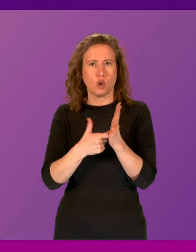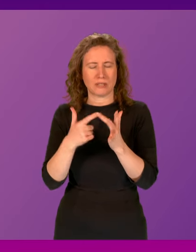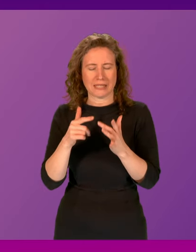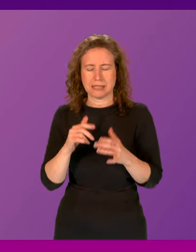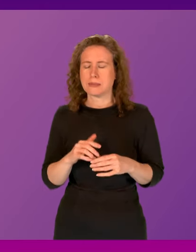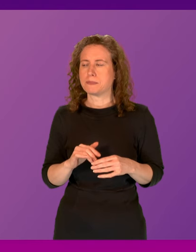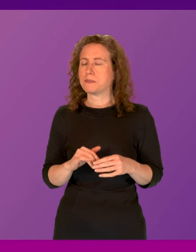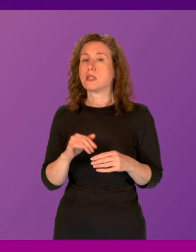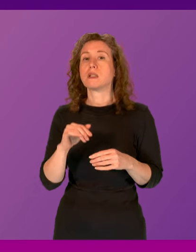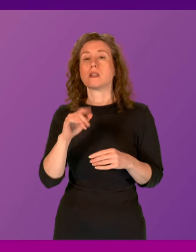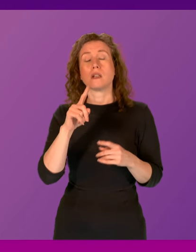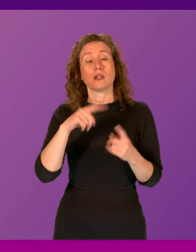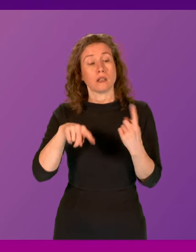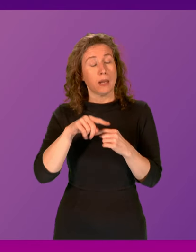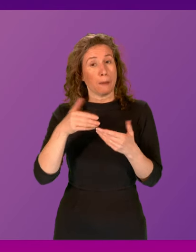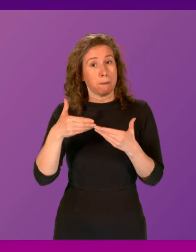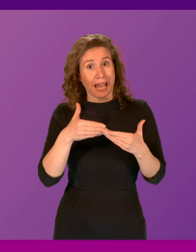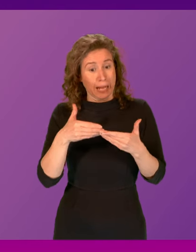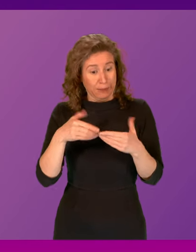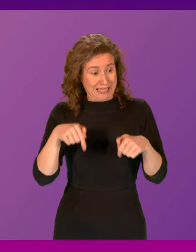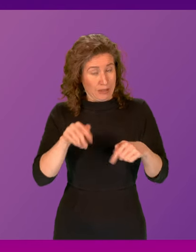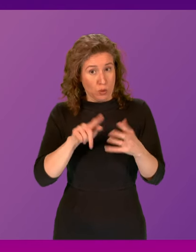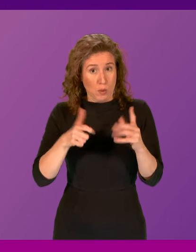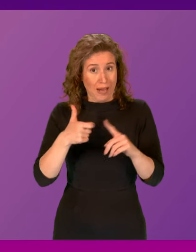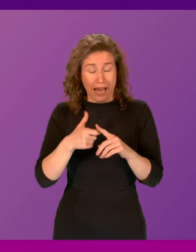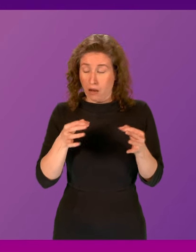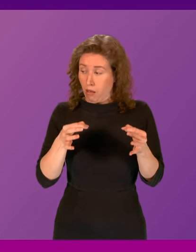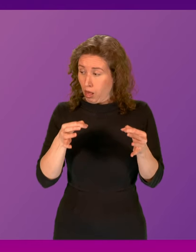Babies across the UK face delays in treatment for the debilitating genetic